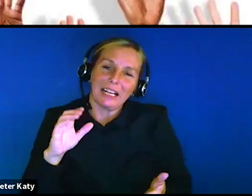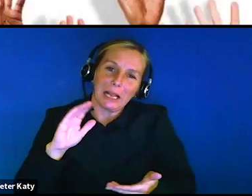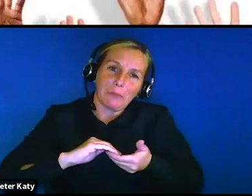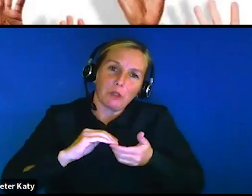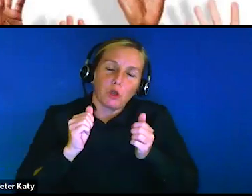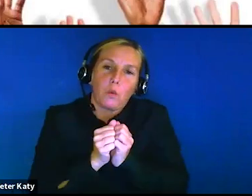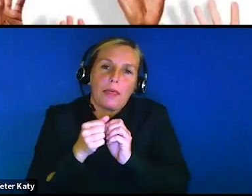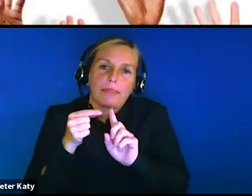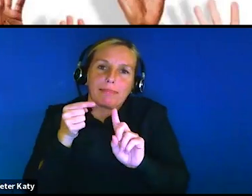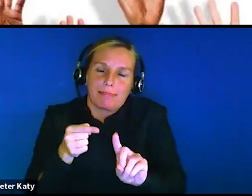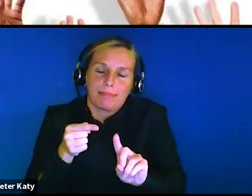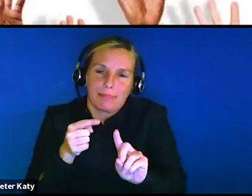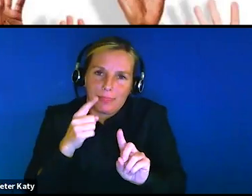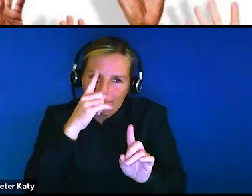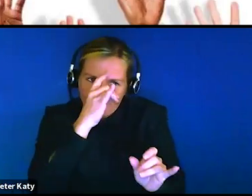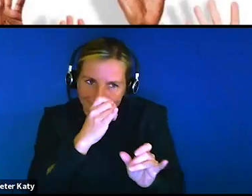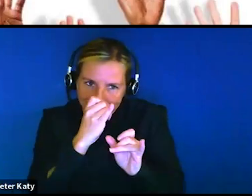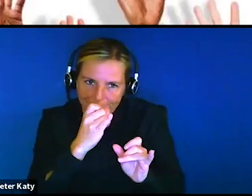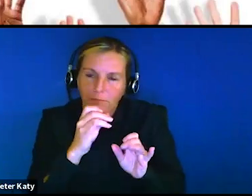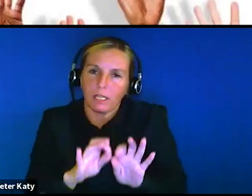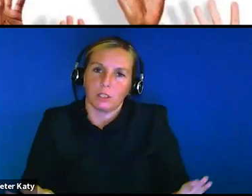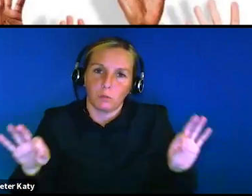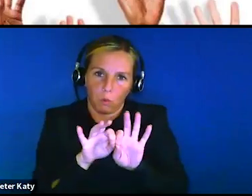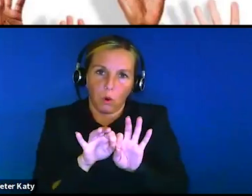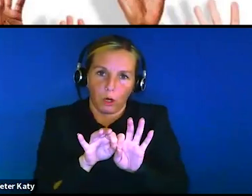So I think there has to be buy-in from